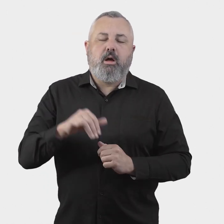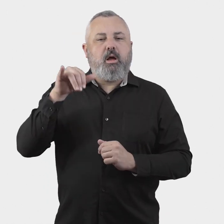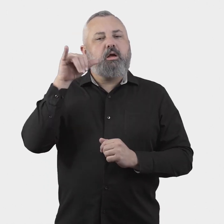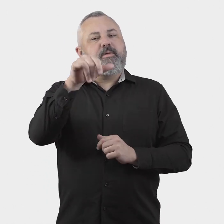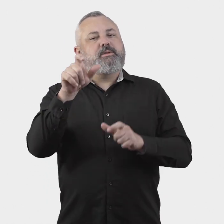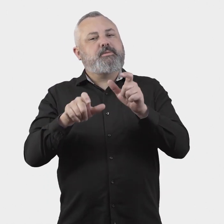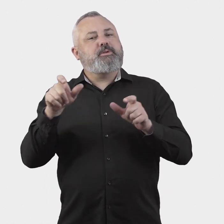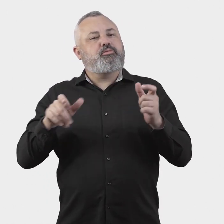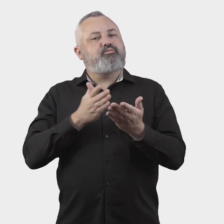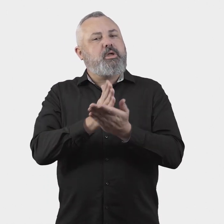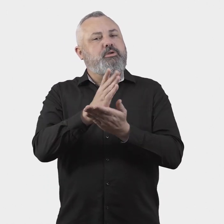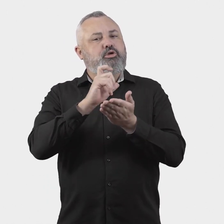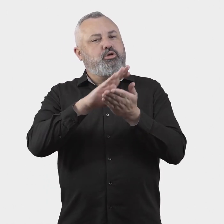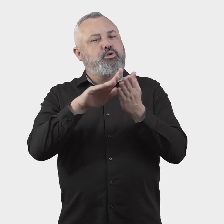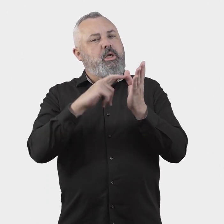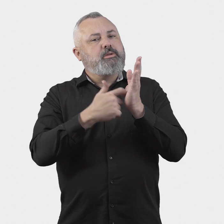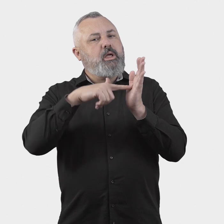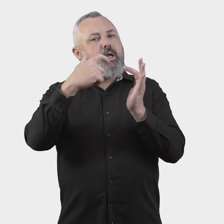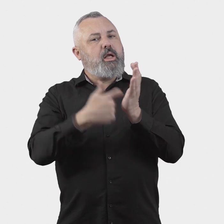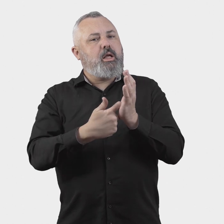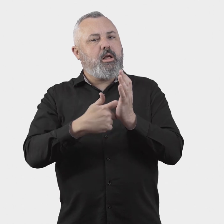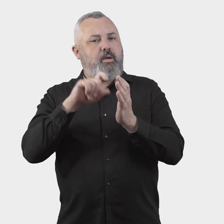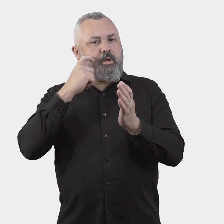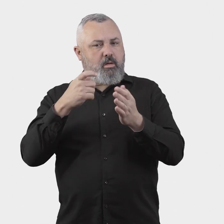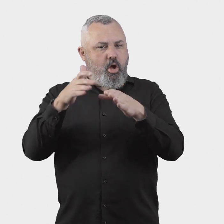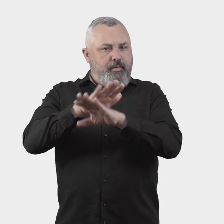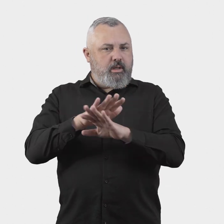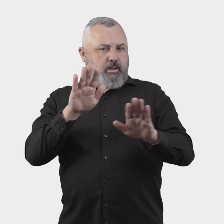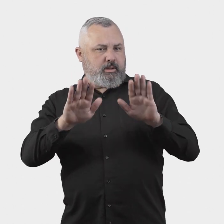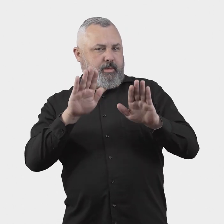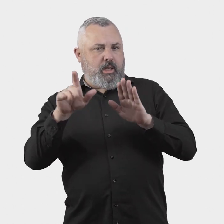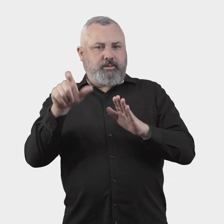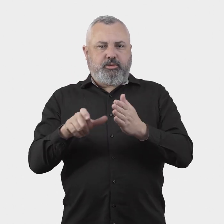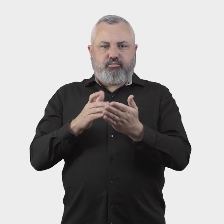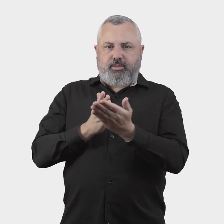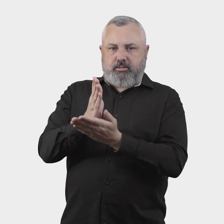As the Aviation Customer Rights Charter will largely address matters covered by the consumer guarantees